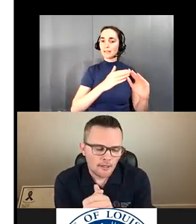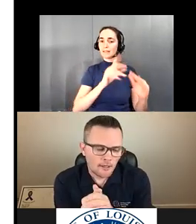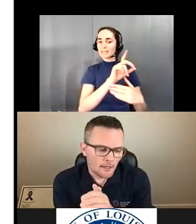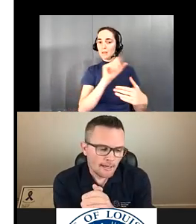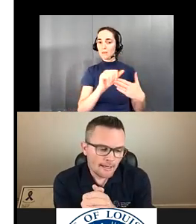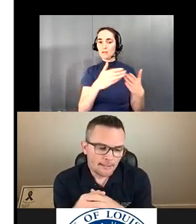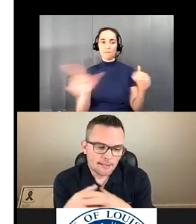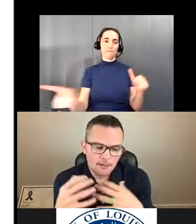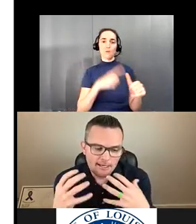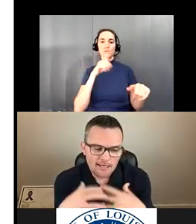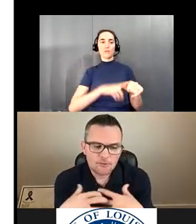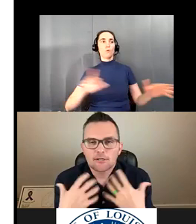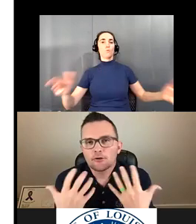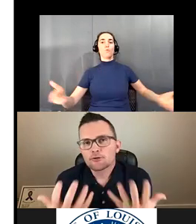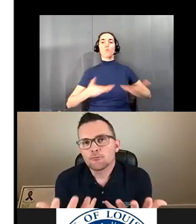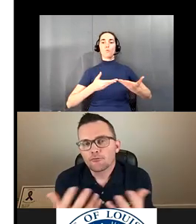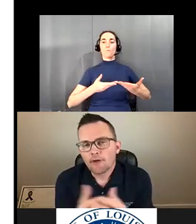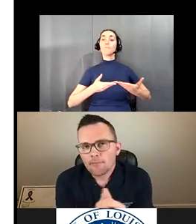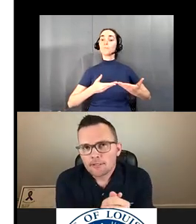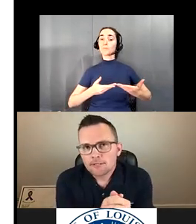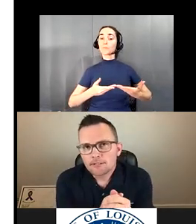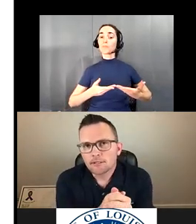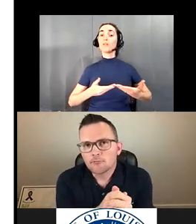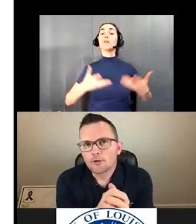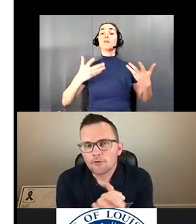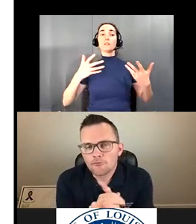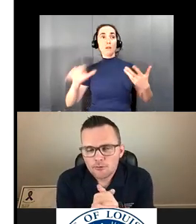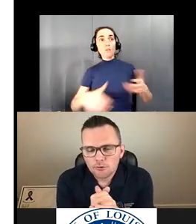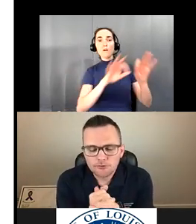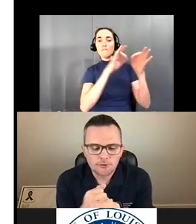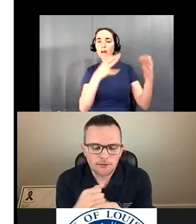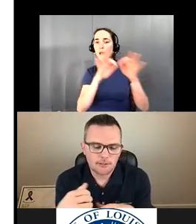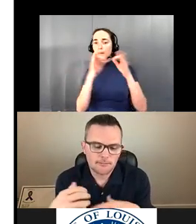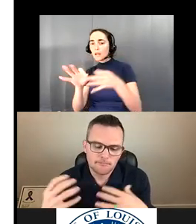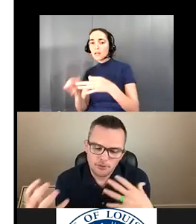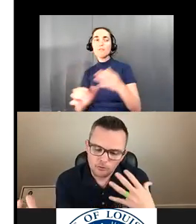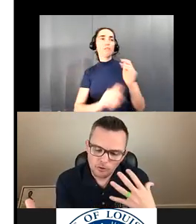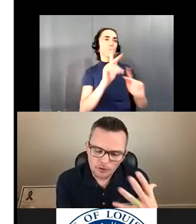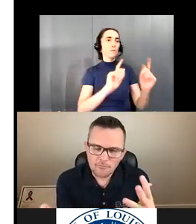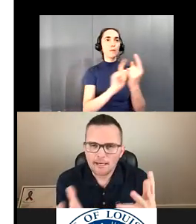15:34:02 And as I was introduced to more families, more individuals, you know, looking back at